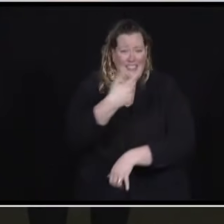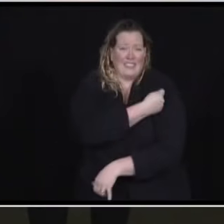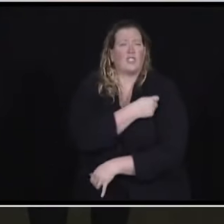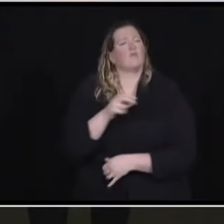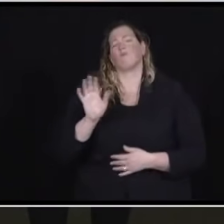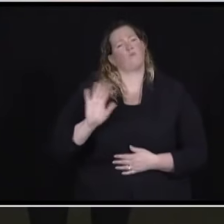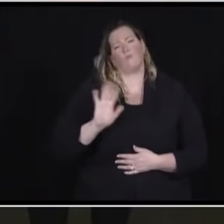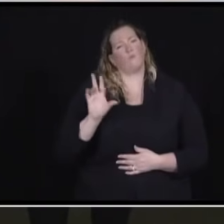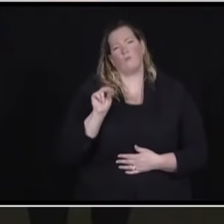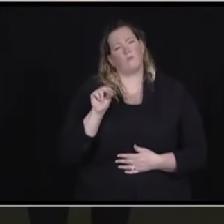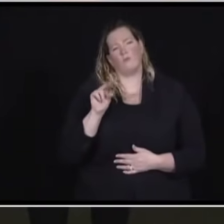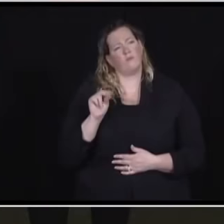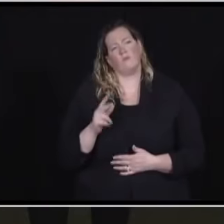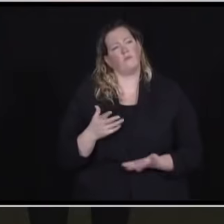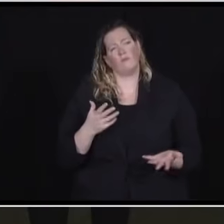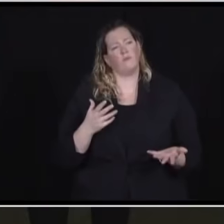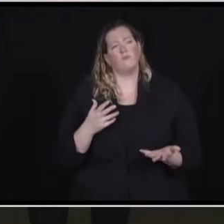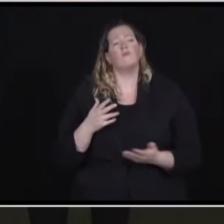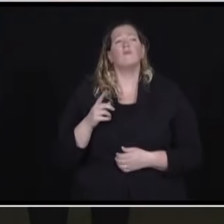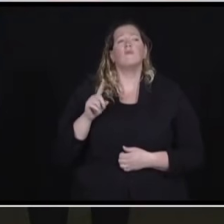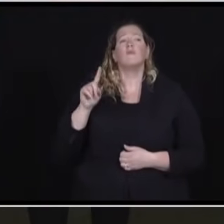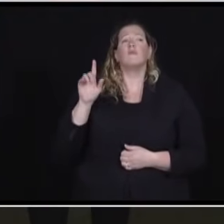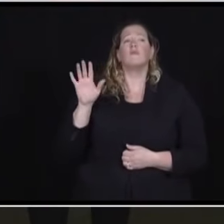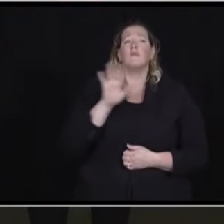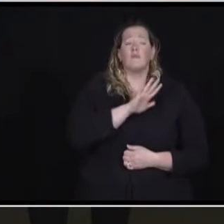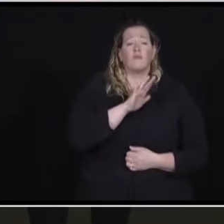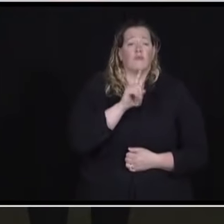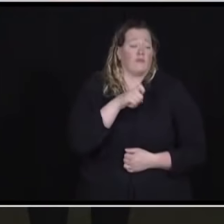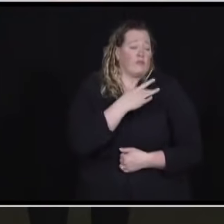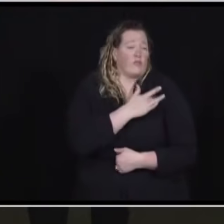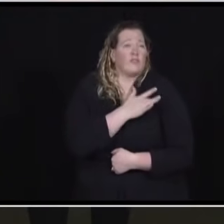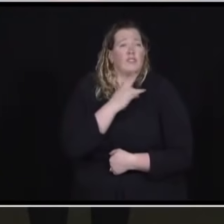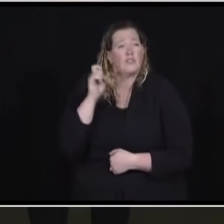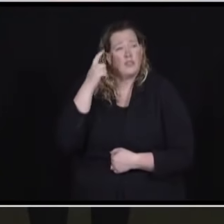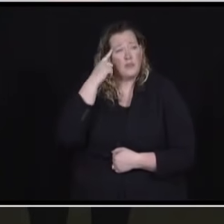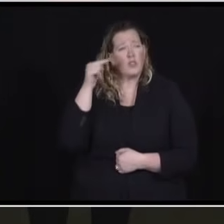Because we can't have Canadians watching as her allies start getting vaccines without having